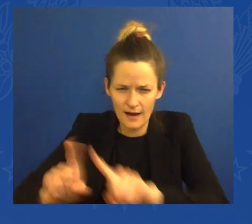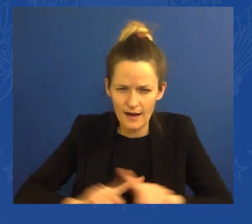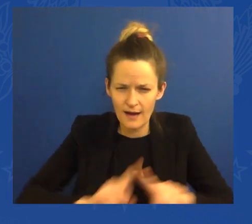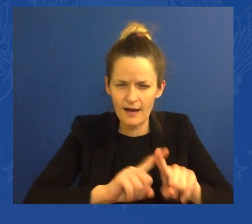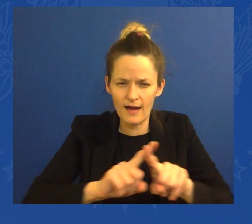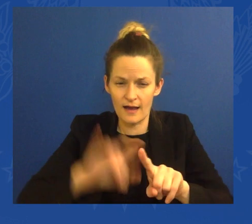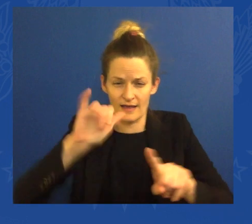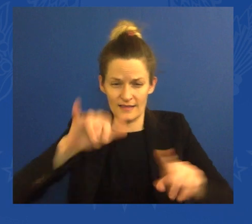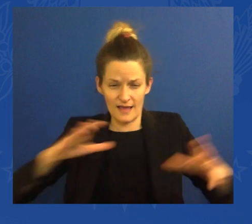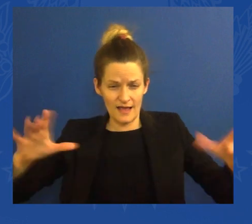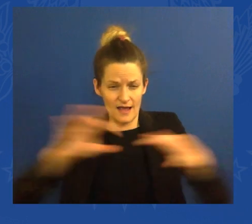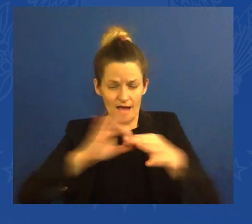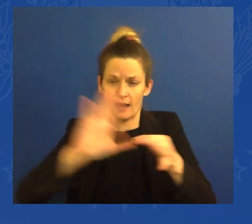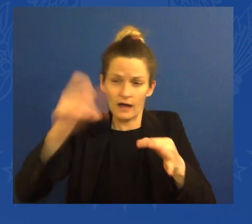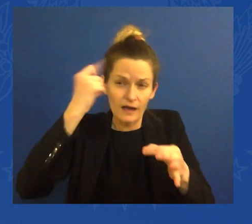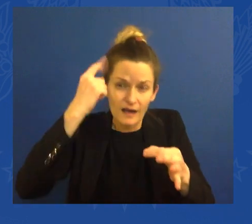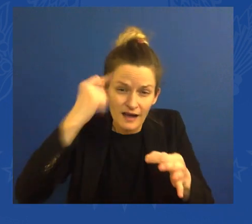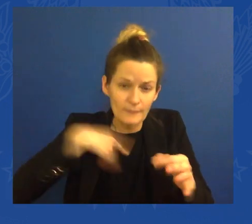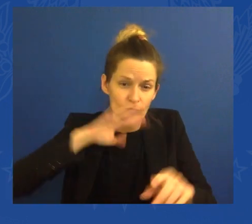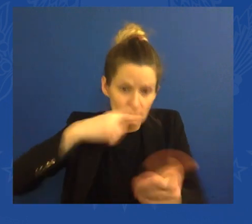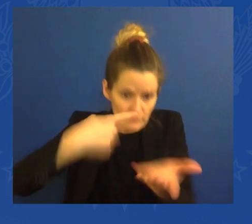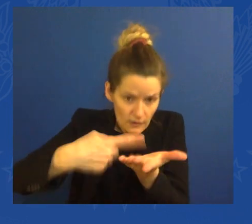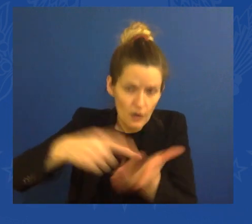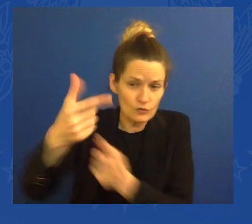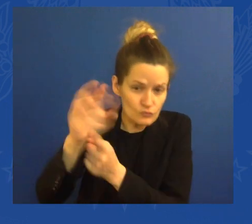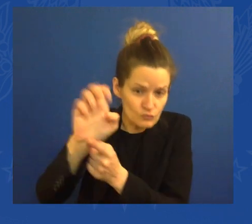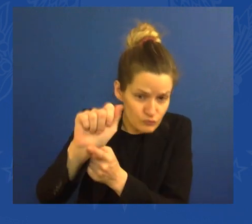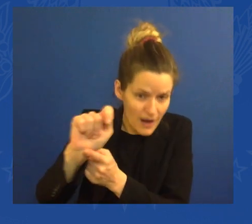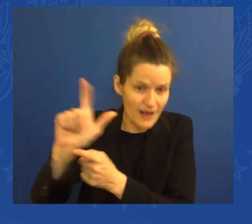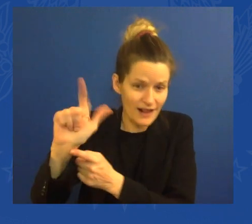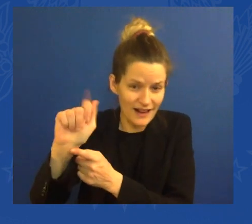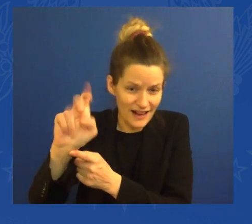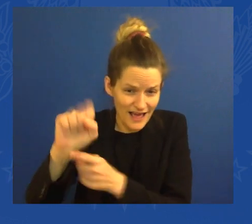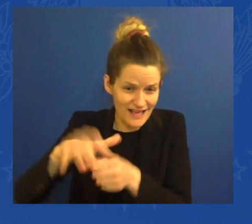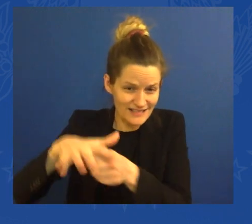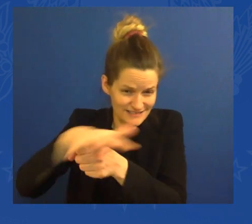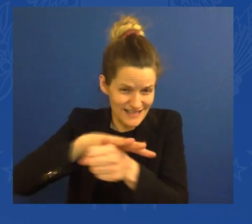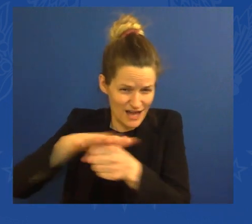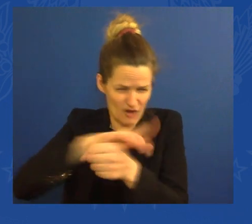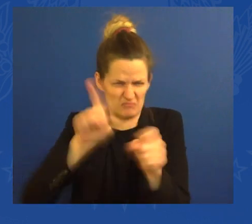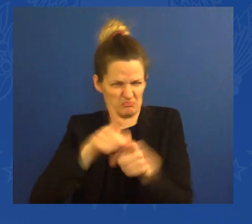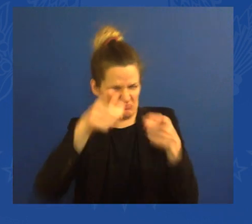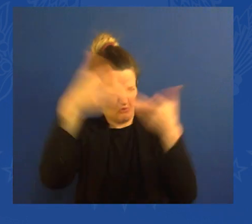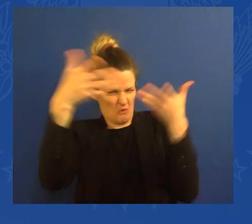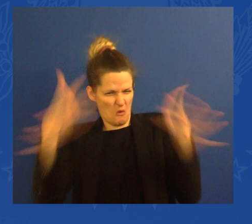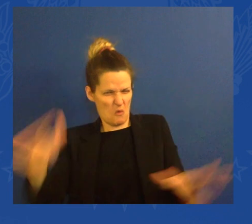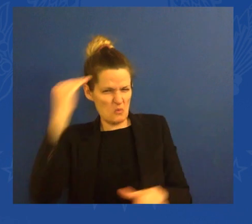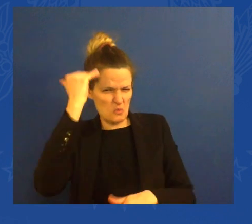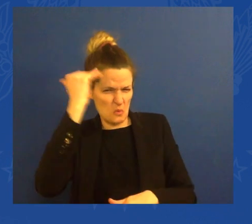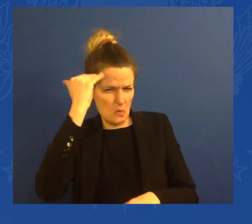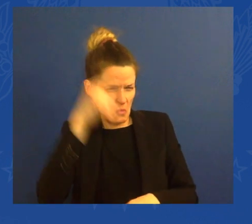I went to school and I grew up on one of them -- not grew up, but I lifeguarded on one of the Great Lakes out in Syracuse, New York.